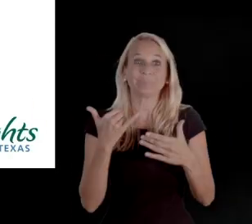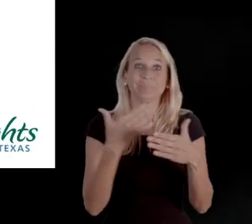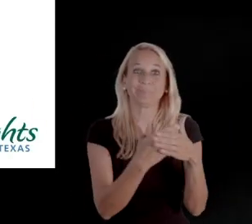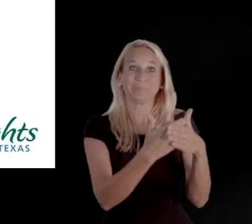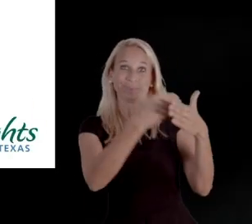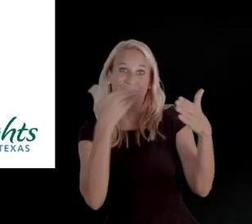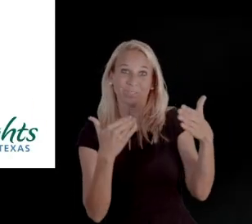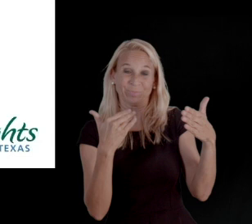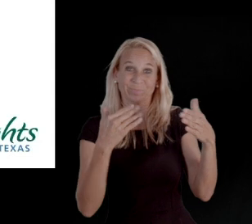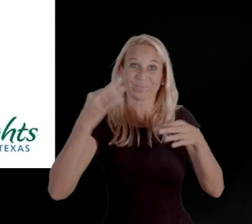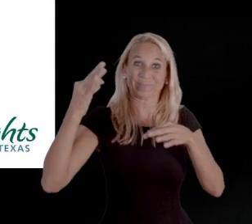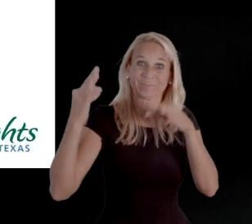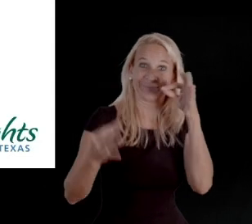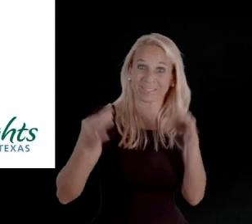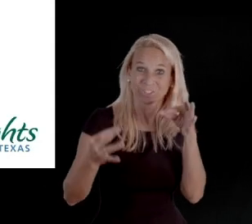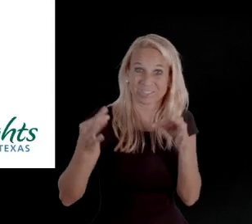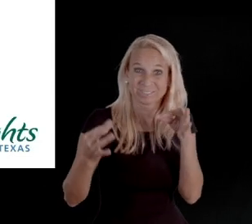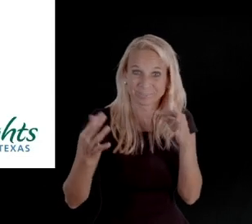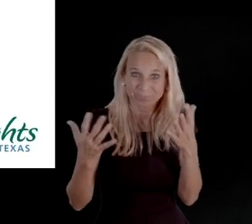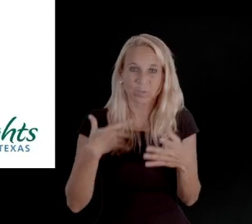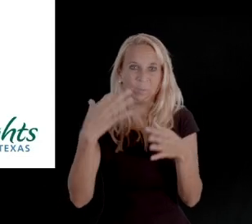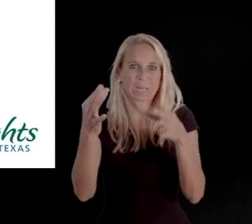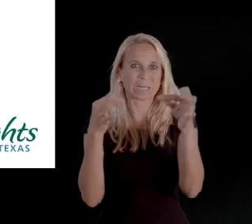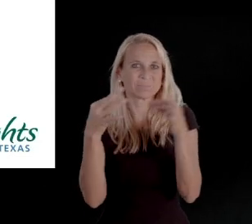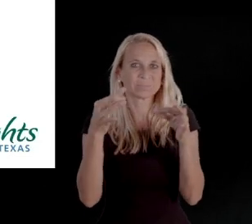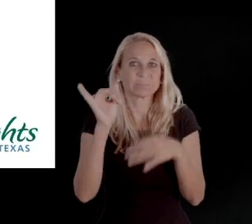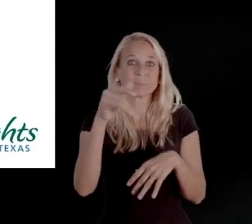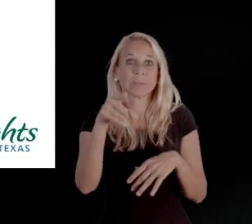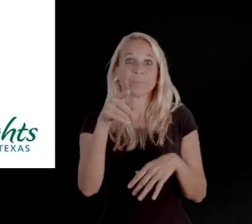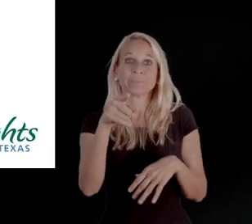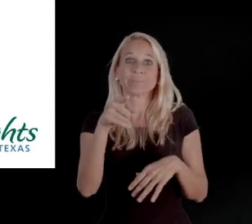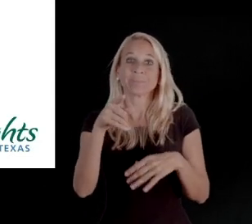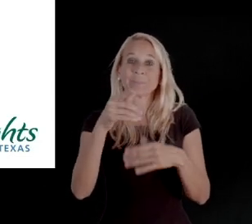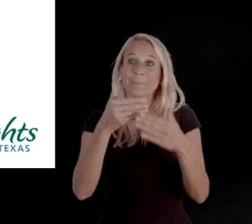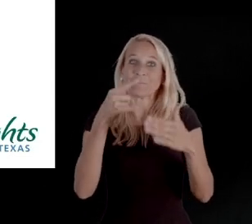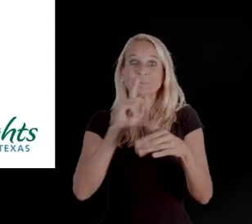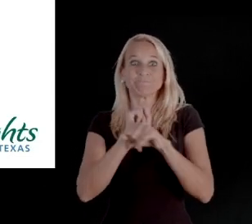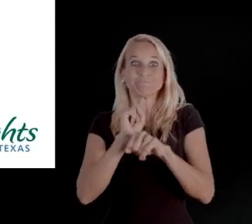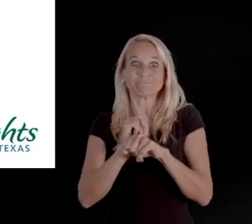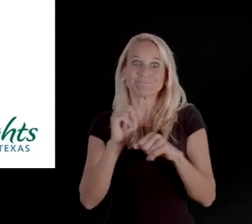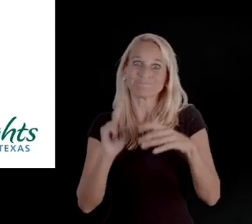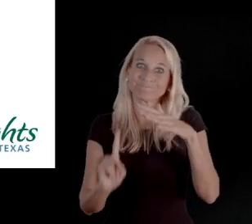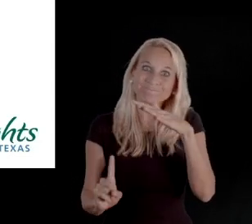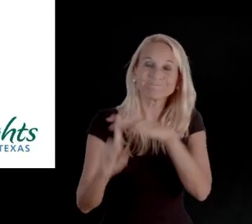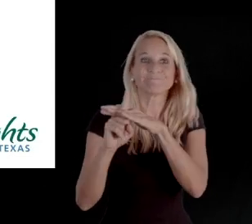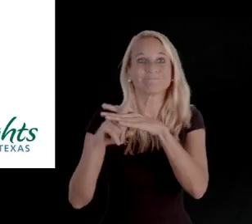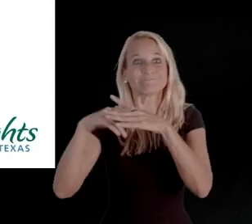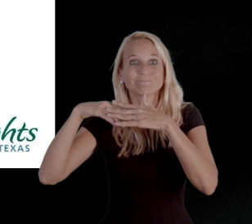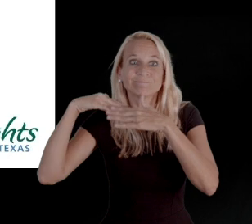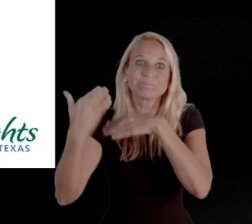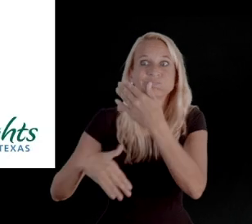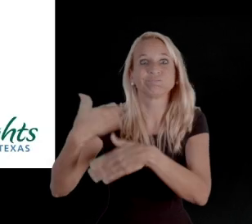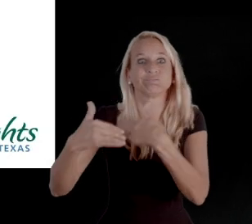What we want to mention, this is all before you physically proceed and call in to Medicaid fair hearing.